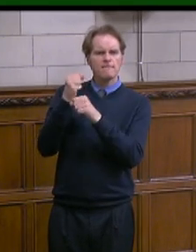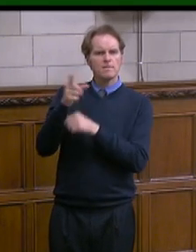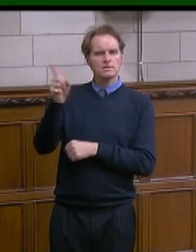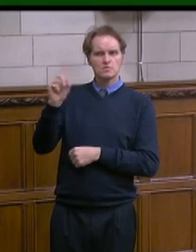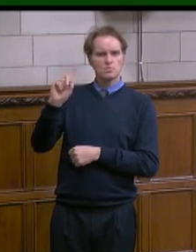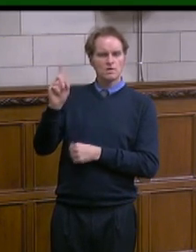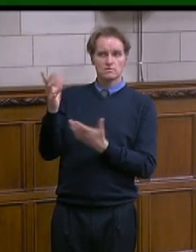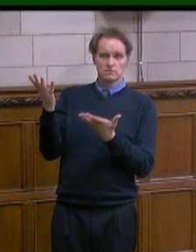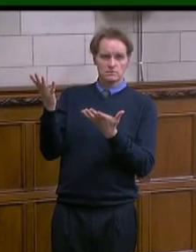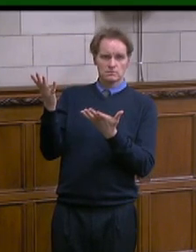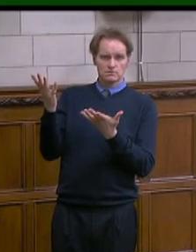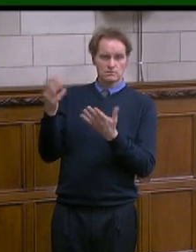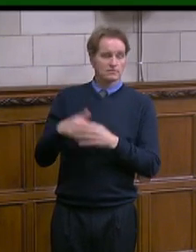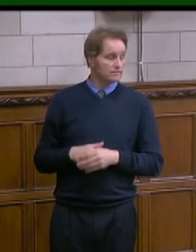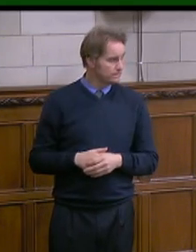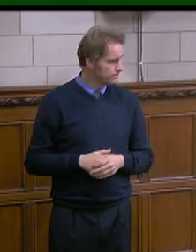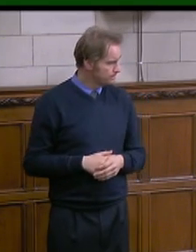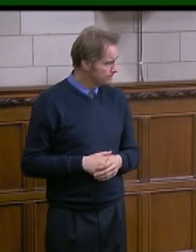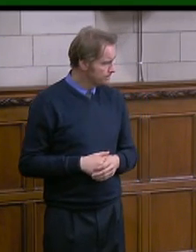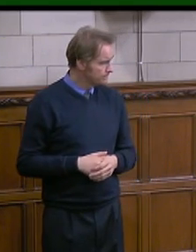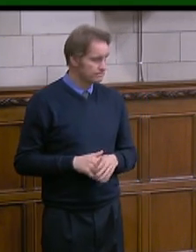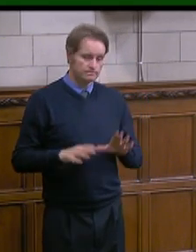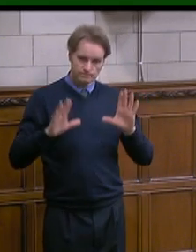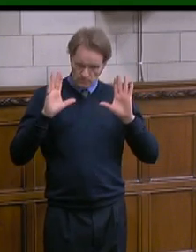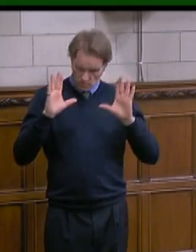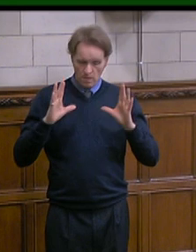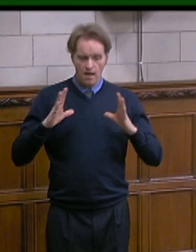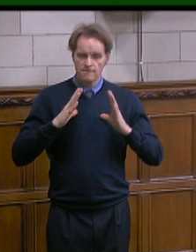Nick Gibb: I have explained the position as regards a GCSE.